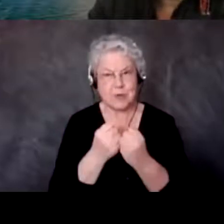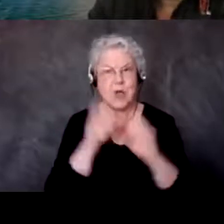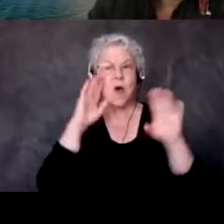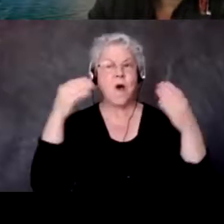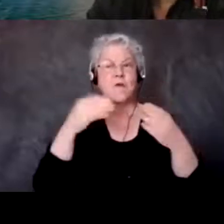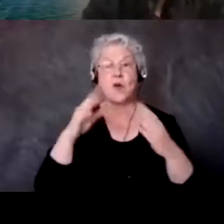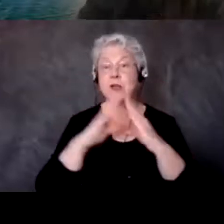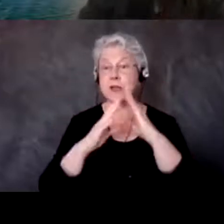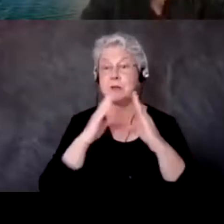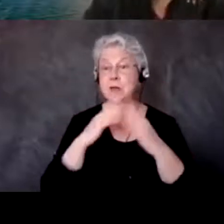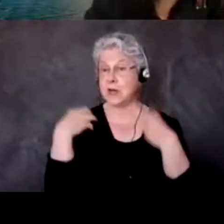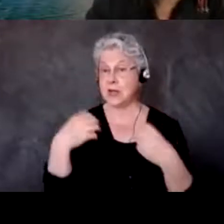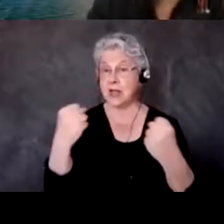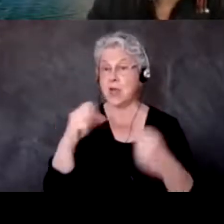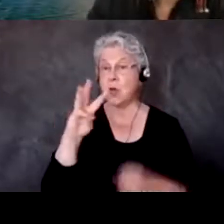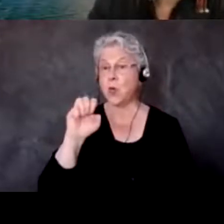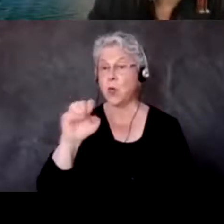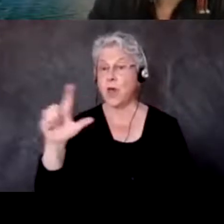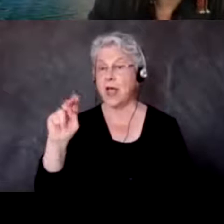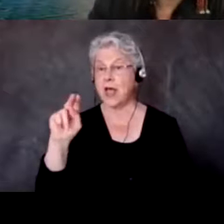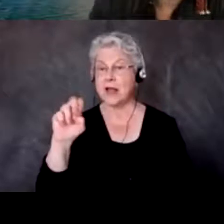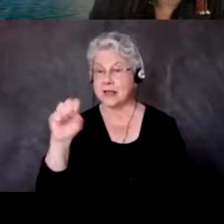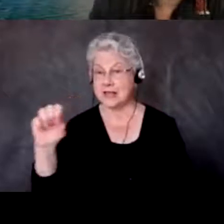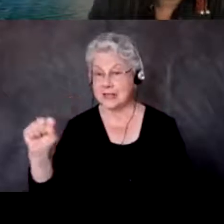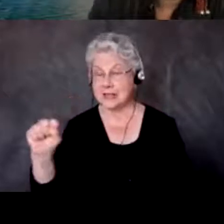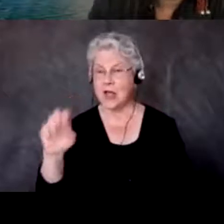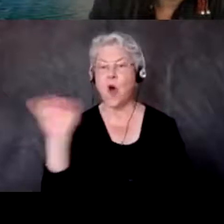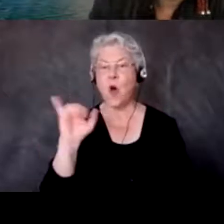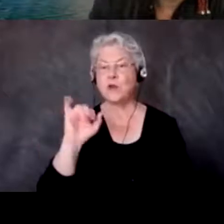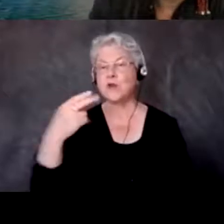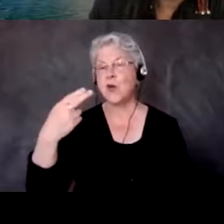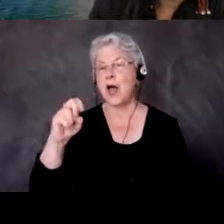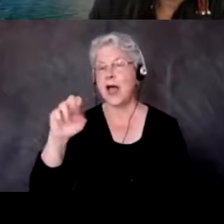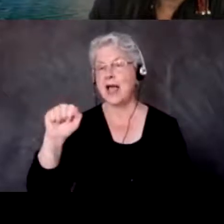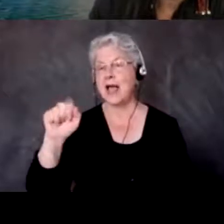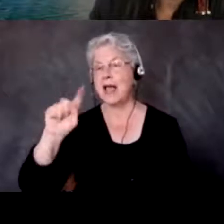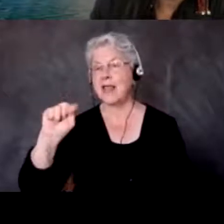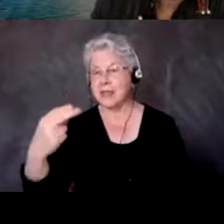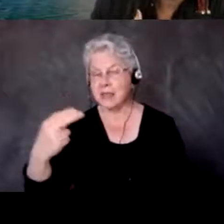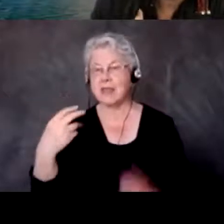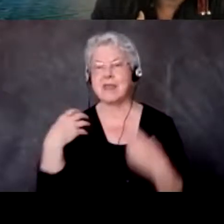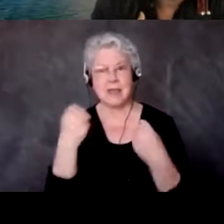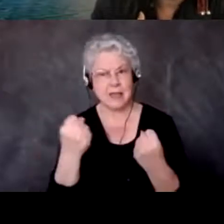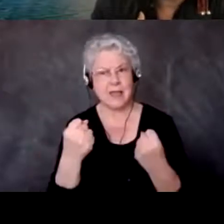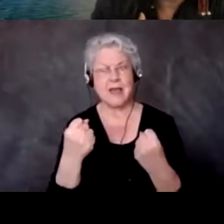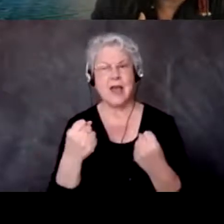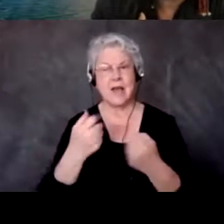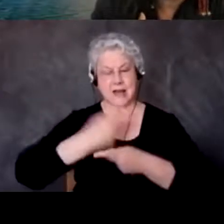and health and that's what we need to do. We need to look after ourselves as individuals.